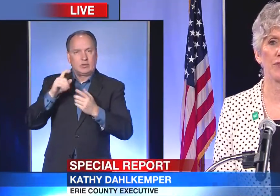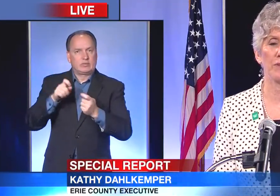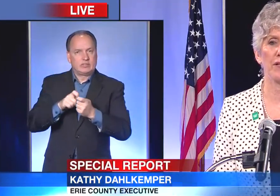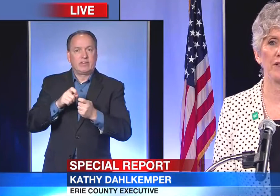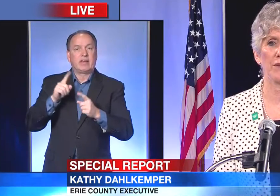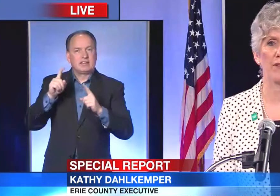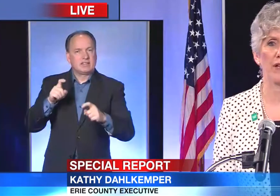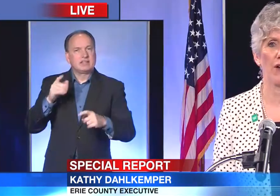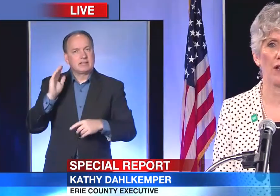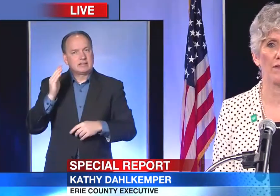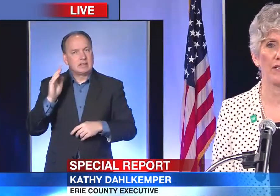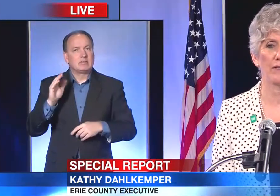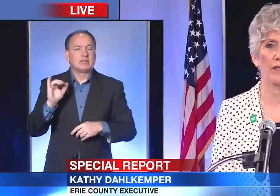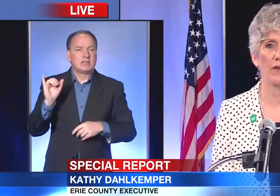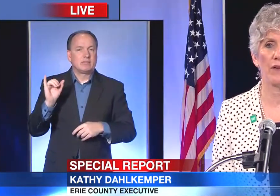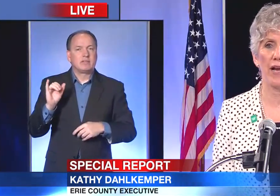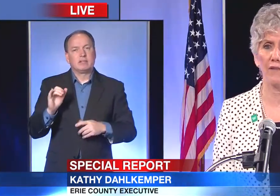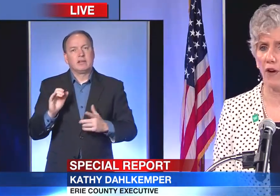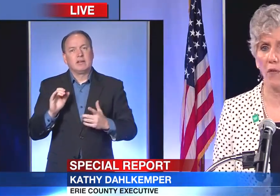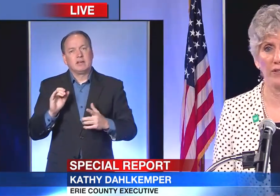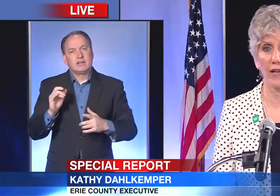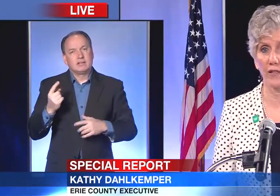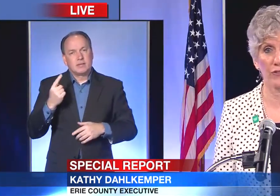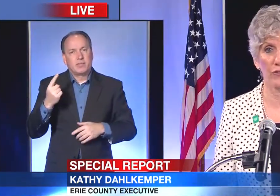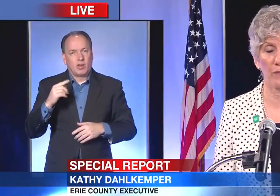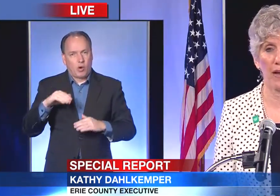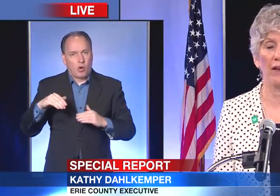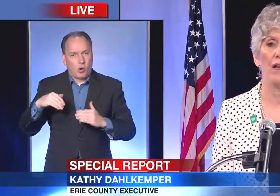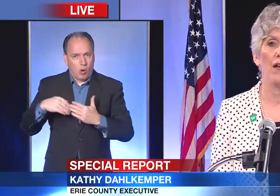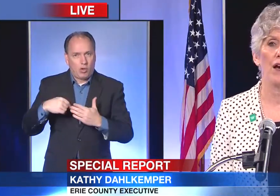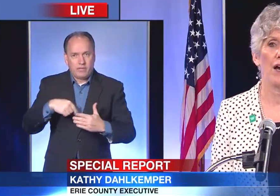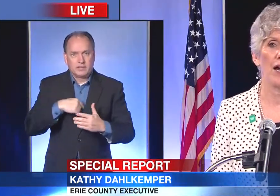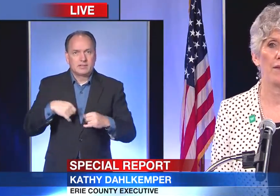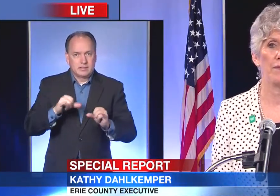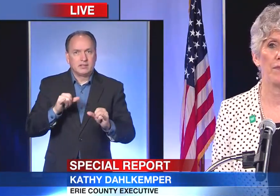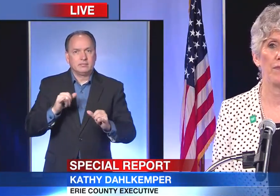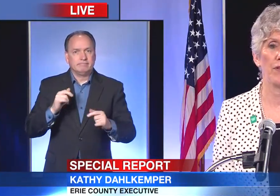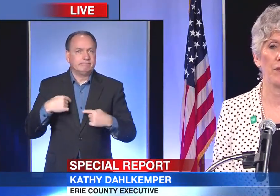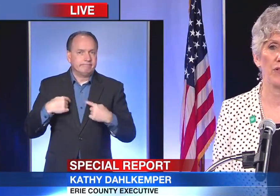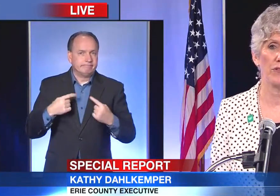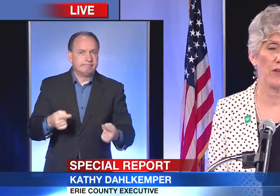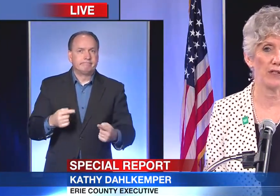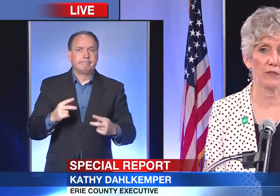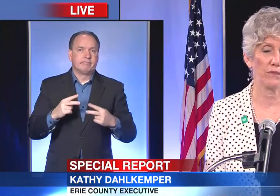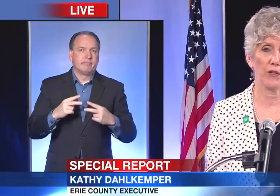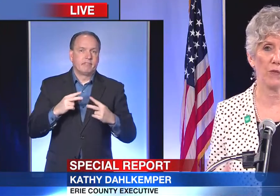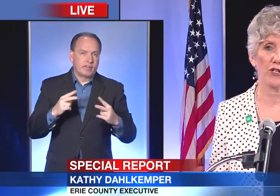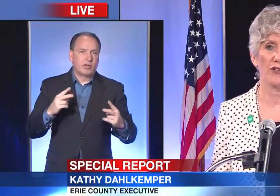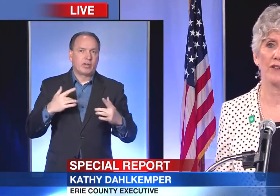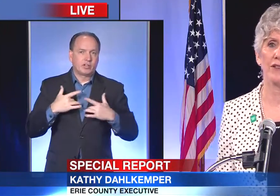ANYTHING SPECIFIC FROM THE STATE ON THIS, AND TESTING STILL SEEMS TO BE SOMETHING THAT ALL OF US, YOU KNOW, HAVE ALWAYS HAD A